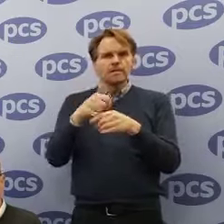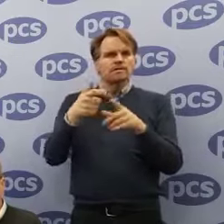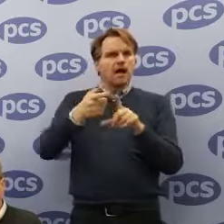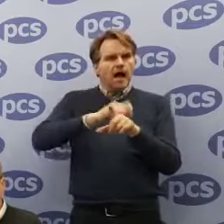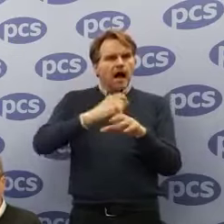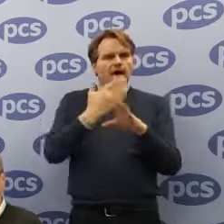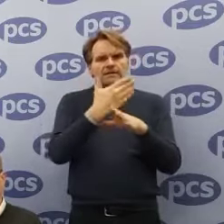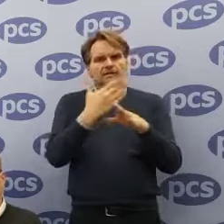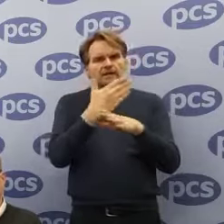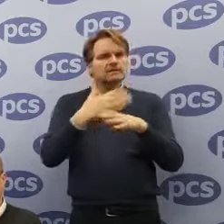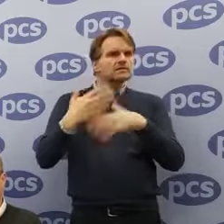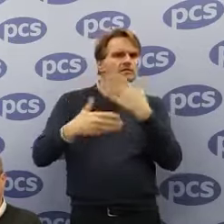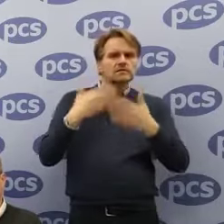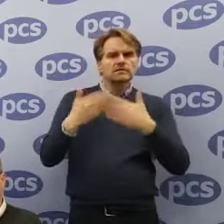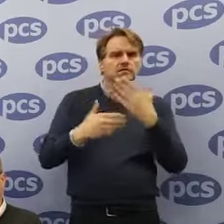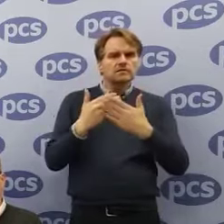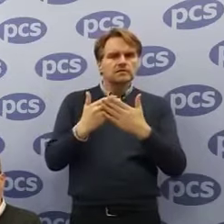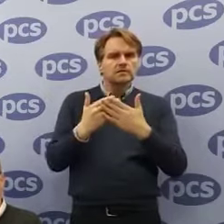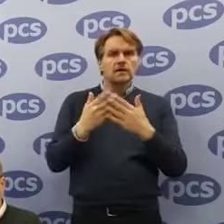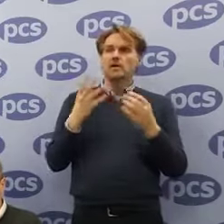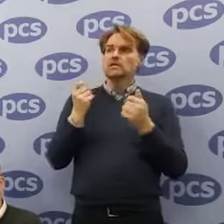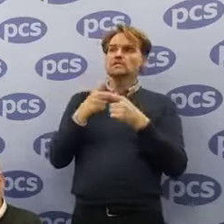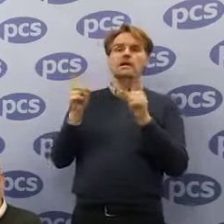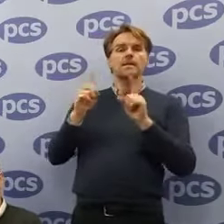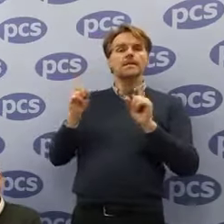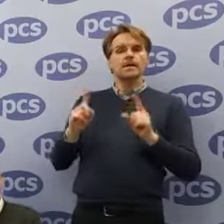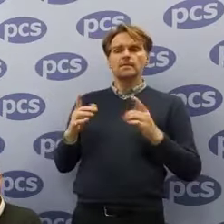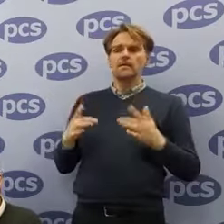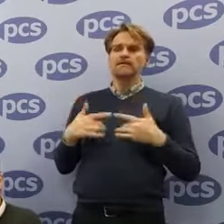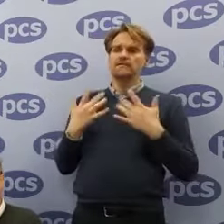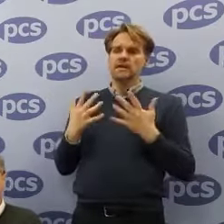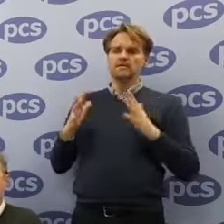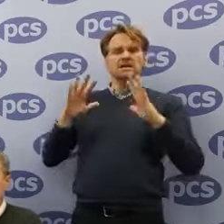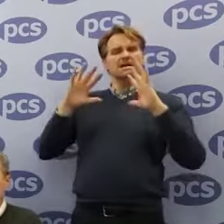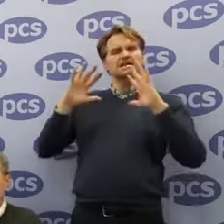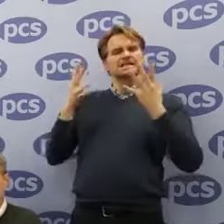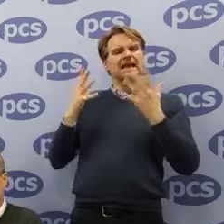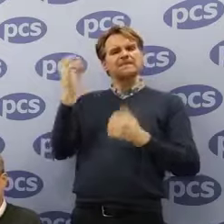some people think well 10% maybe that's a little bit large, others said to us